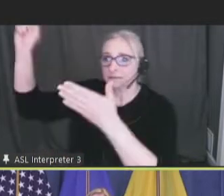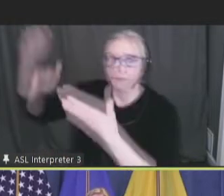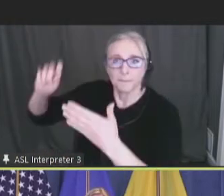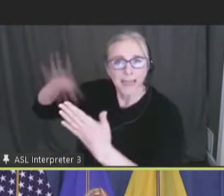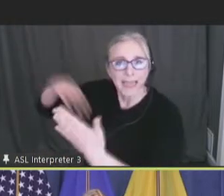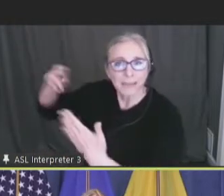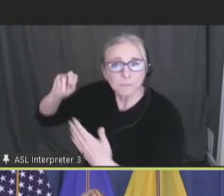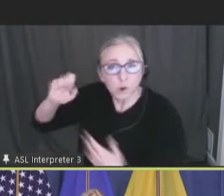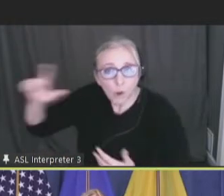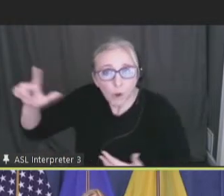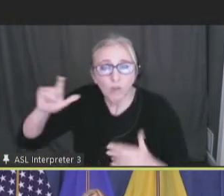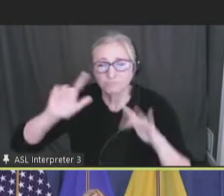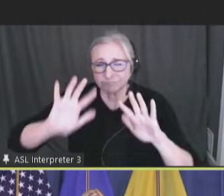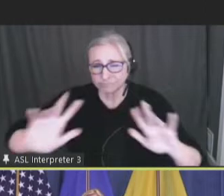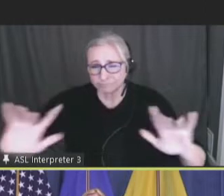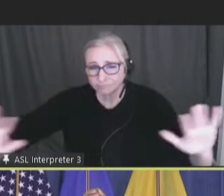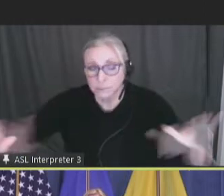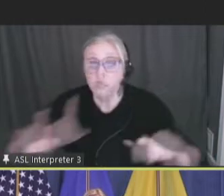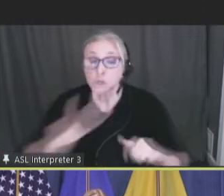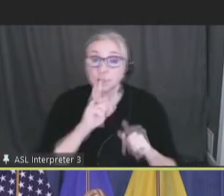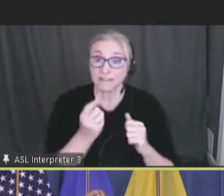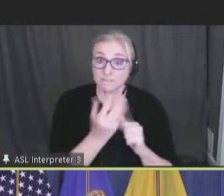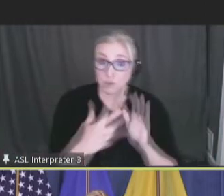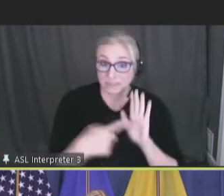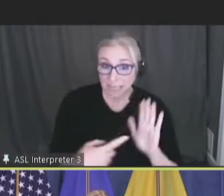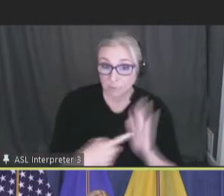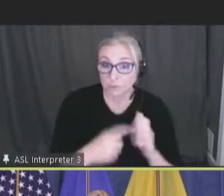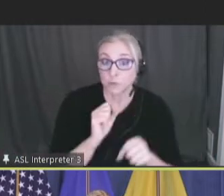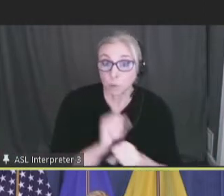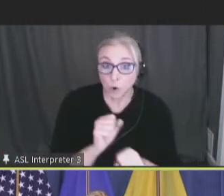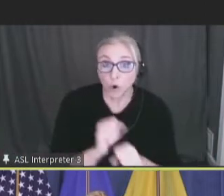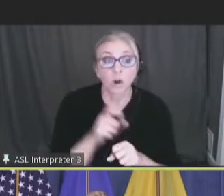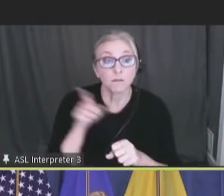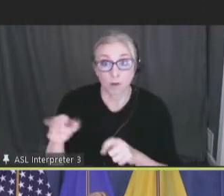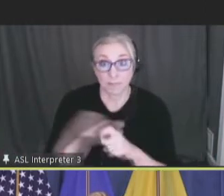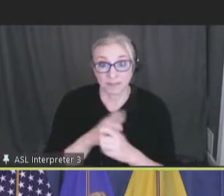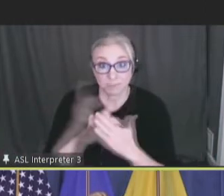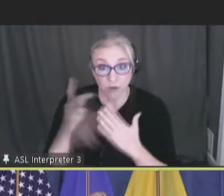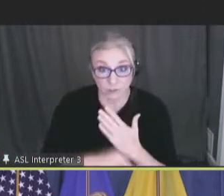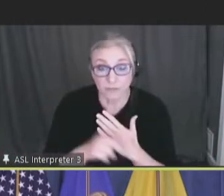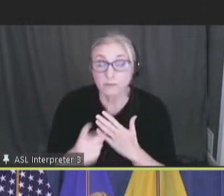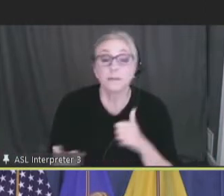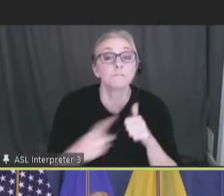grantees to give you a few examples of the work that came out. The first one was Hip Hop Public